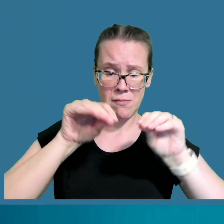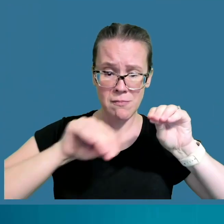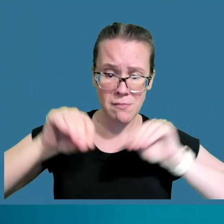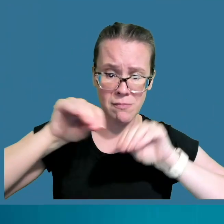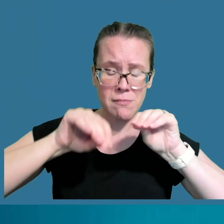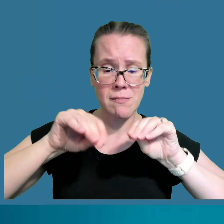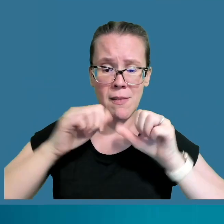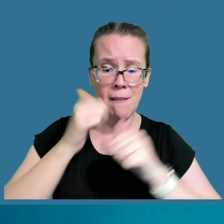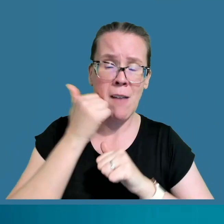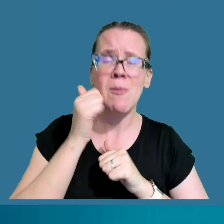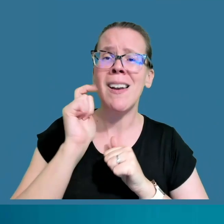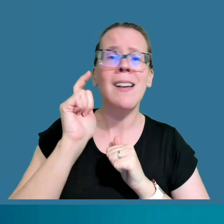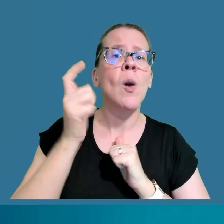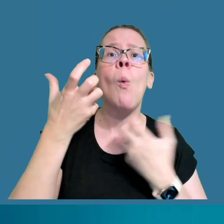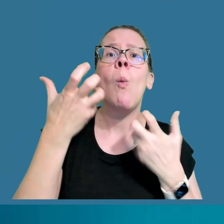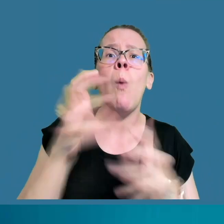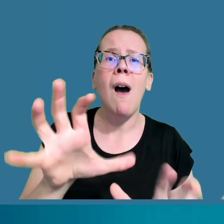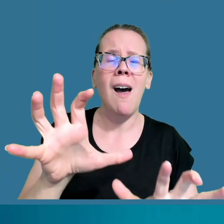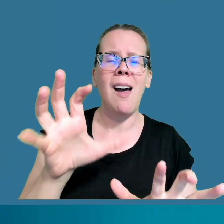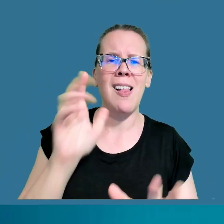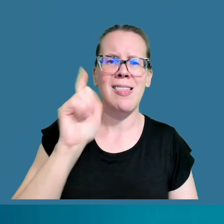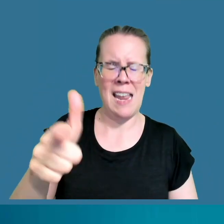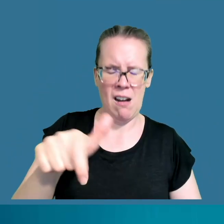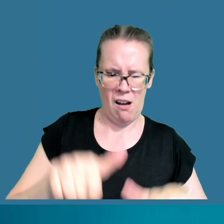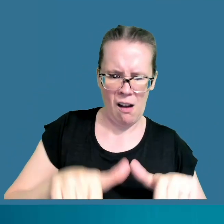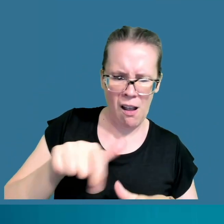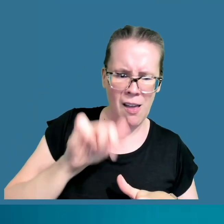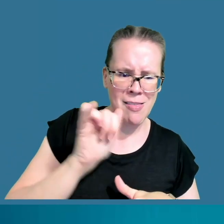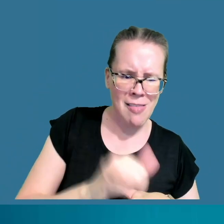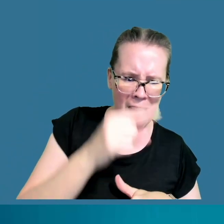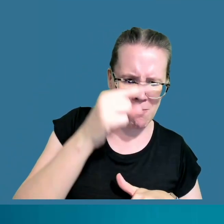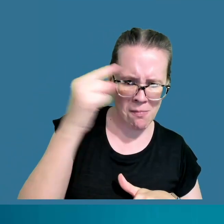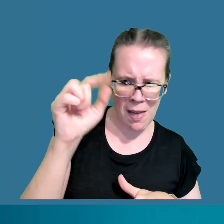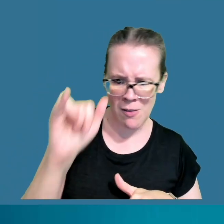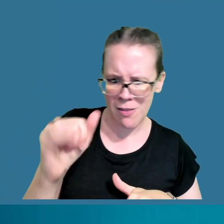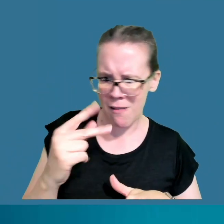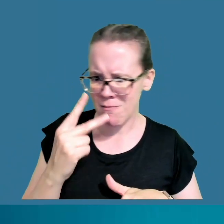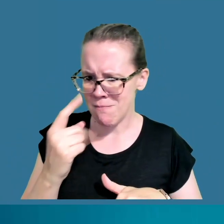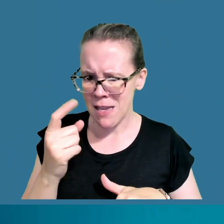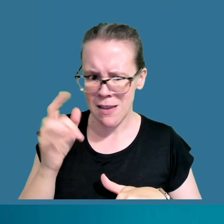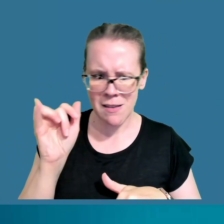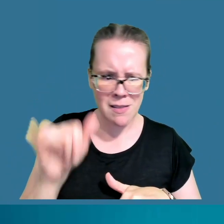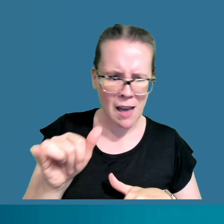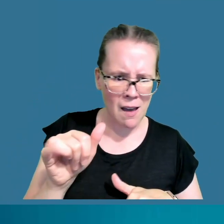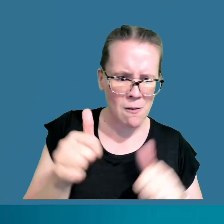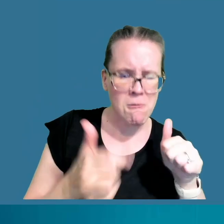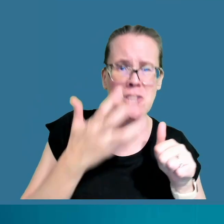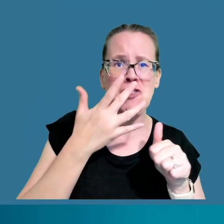on every single piece of the pattern that is going to ultimately have that color fabric. Because when